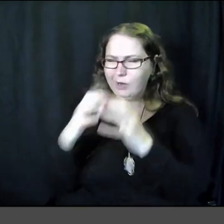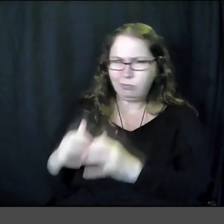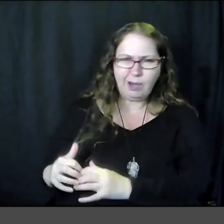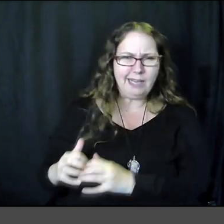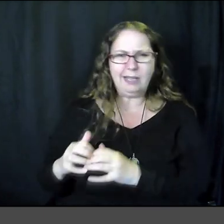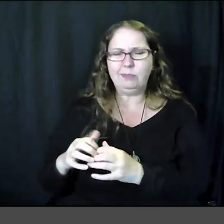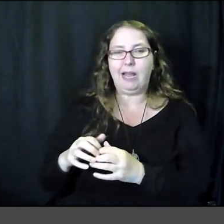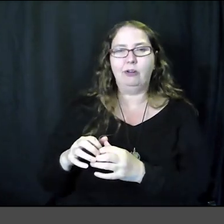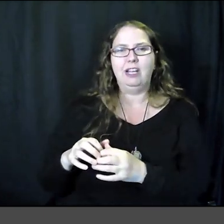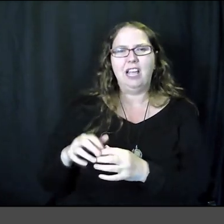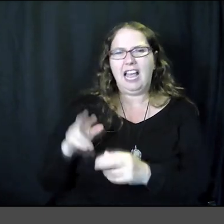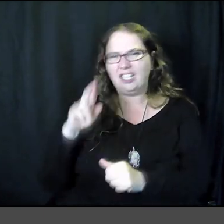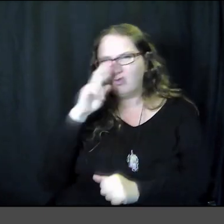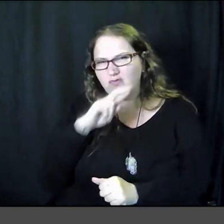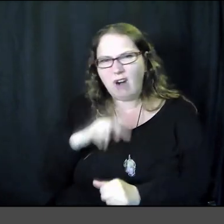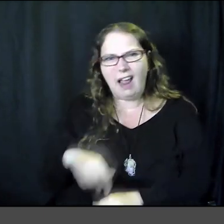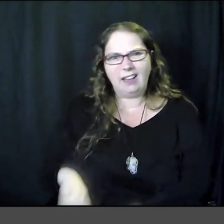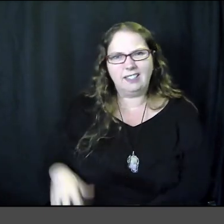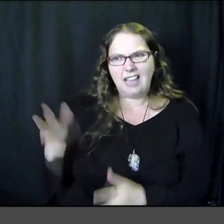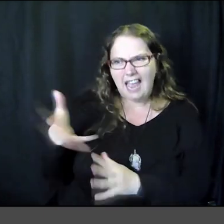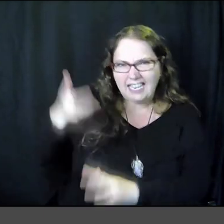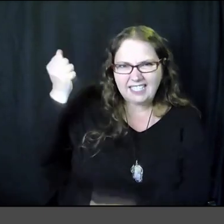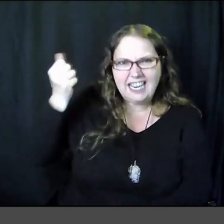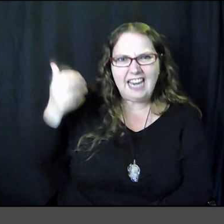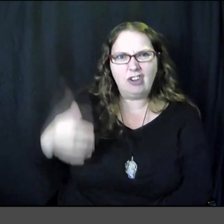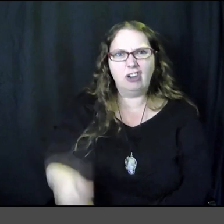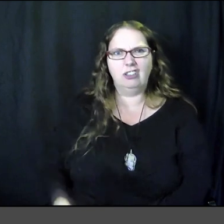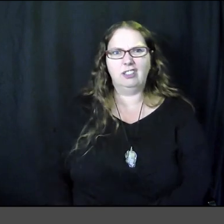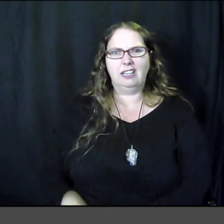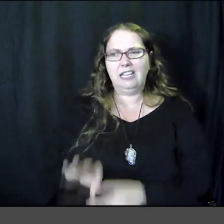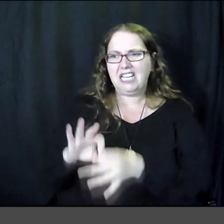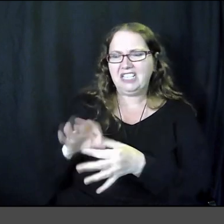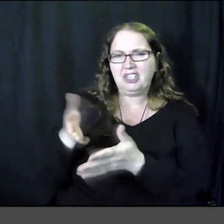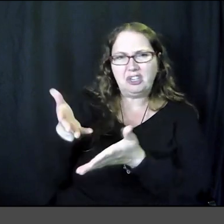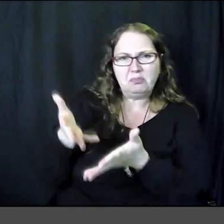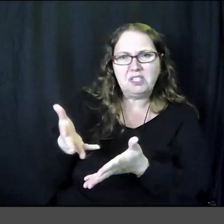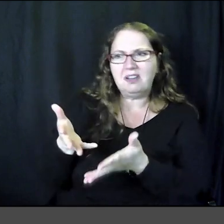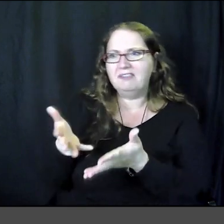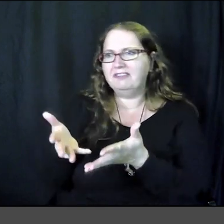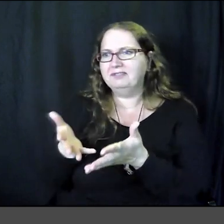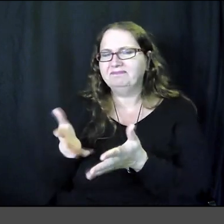TAKERS, IN TERMS OF OF OF BEING